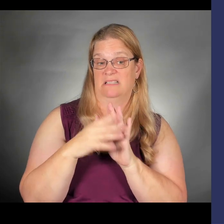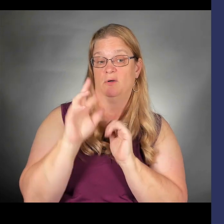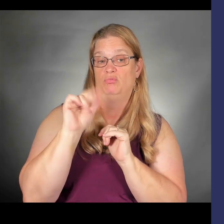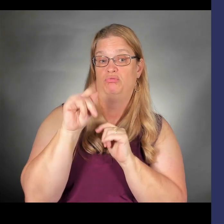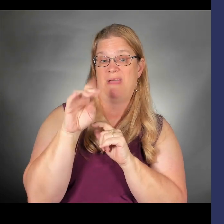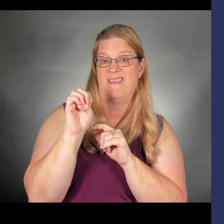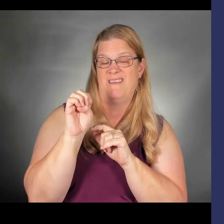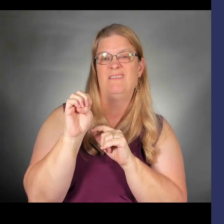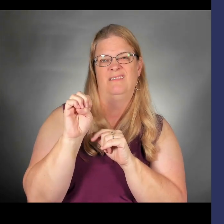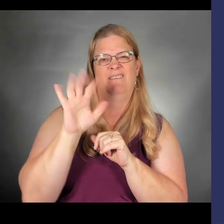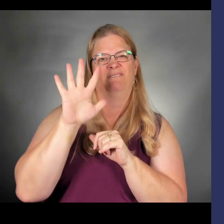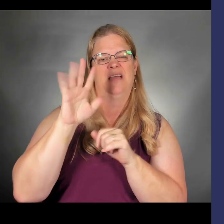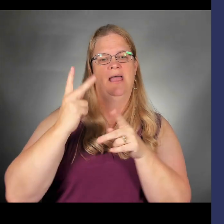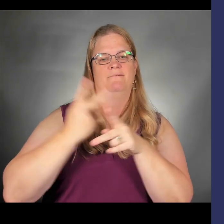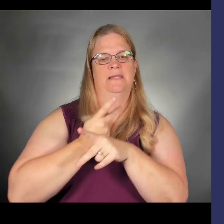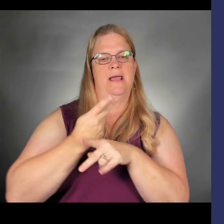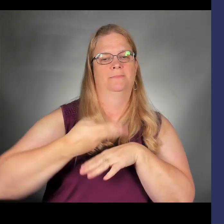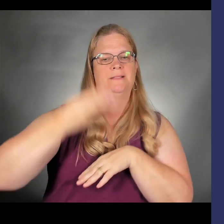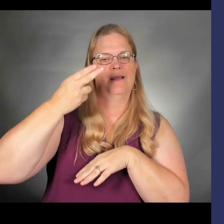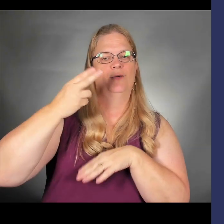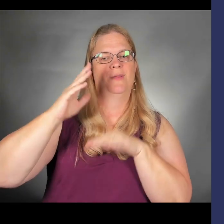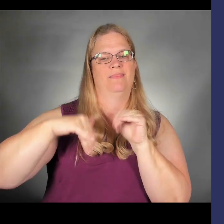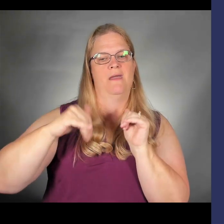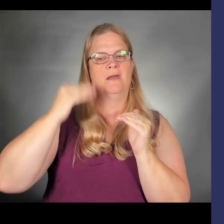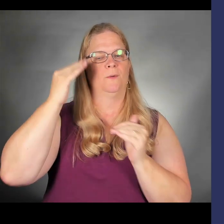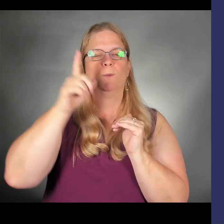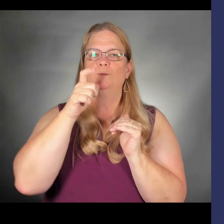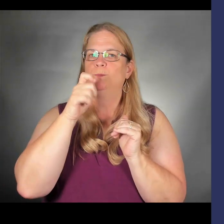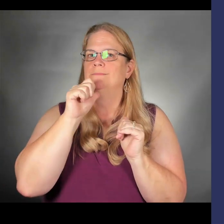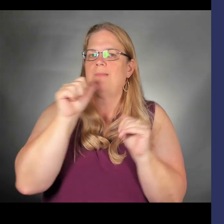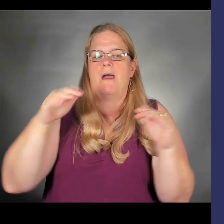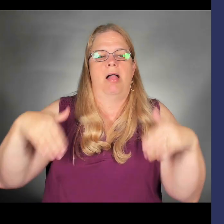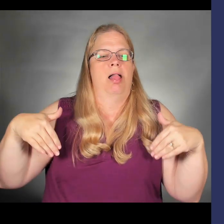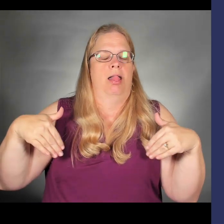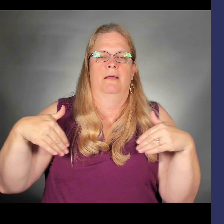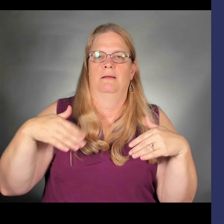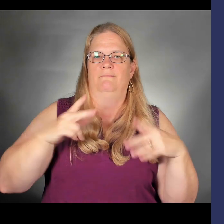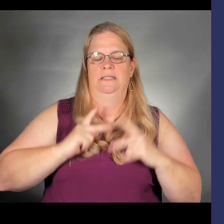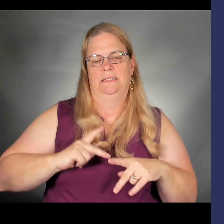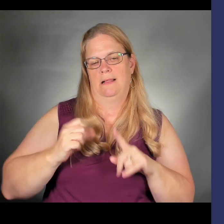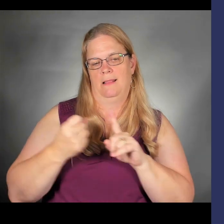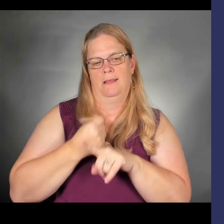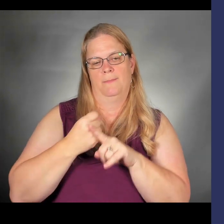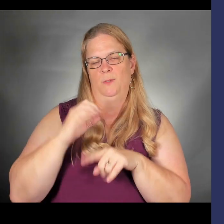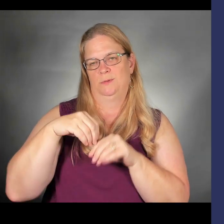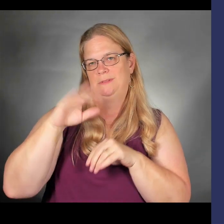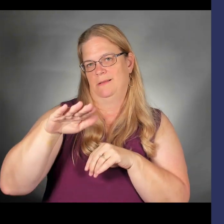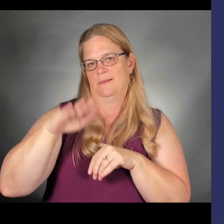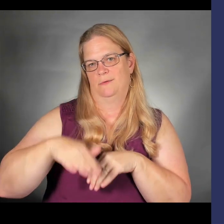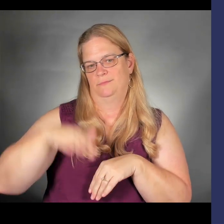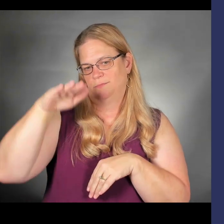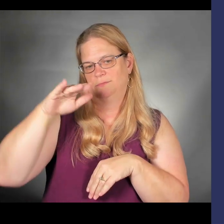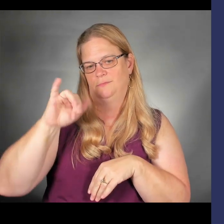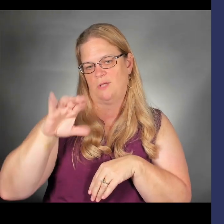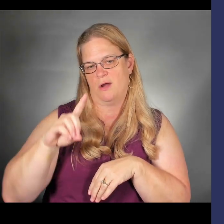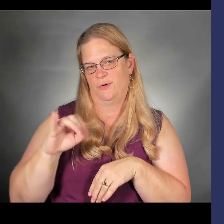This rate is five times higher than adults who were not physically abused during childhood.